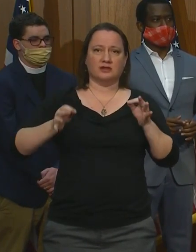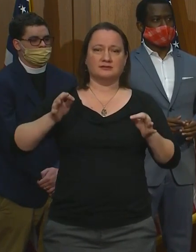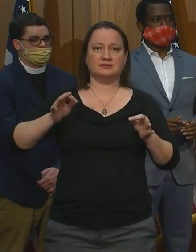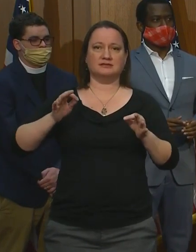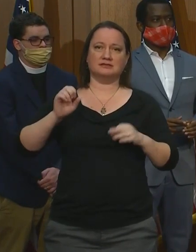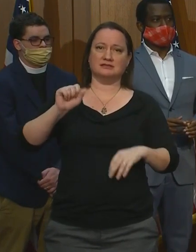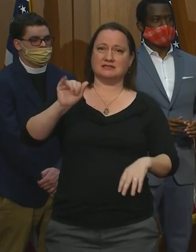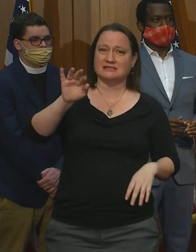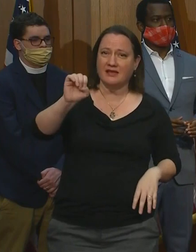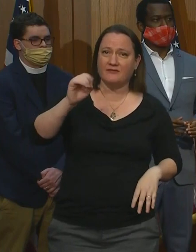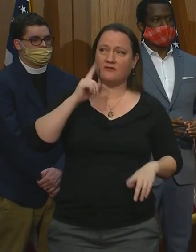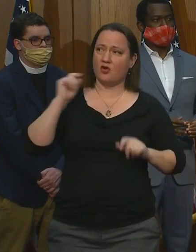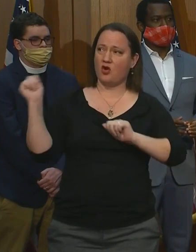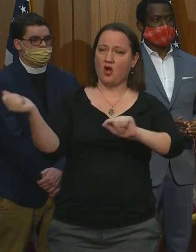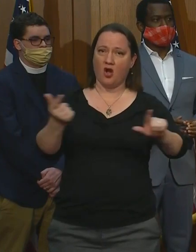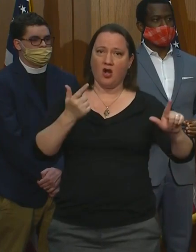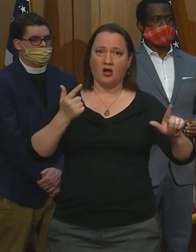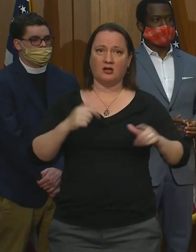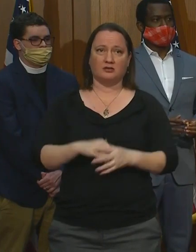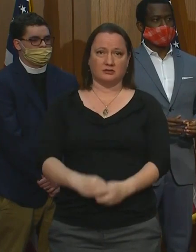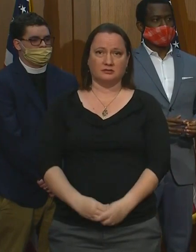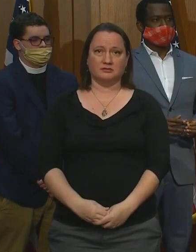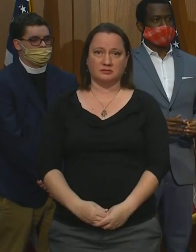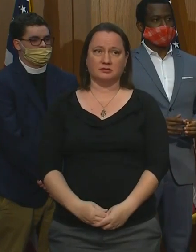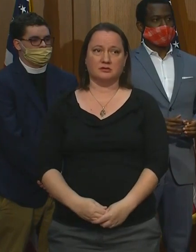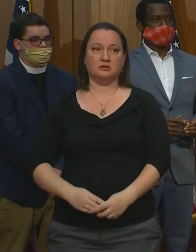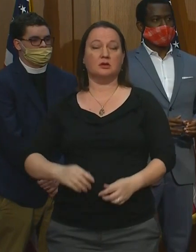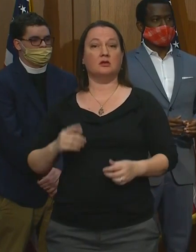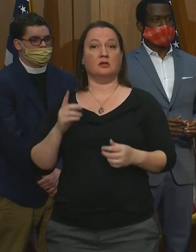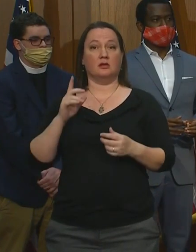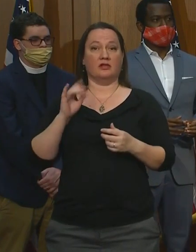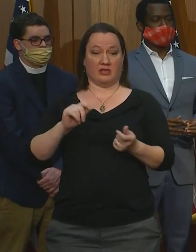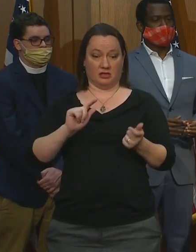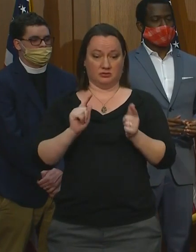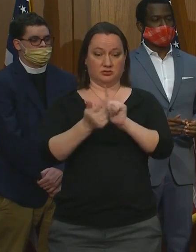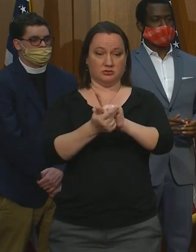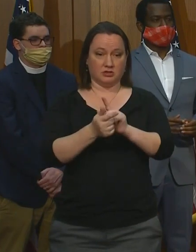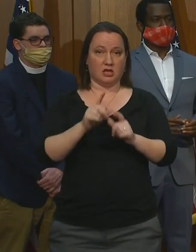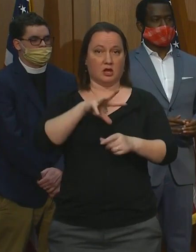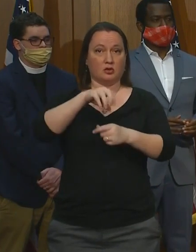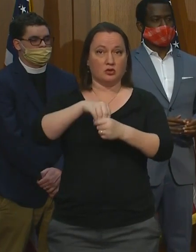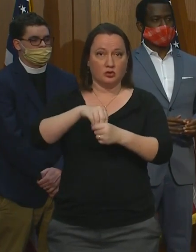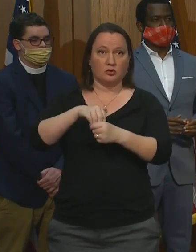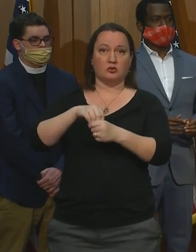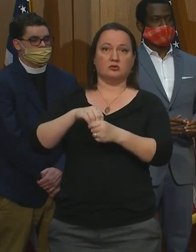PEOPLE. AND THAT INCLUDES